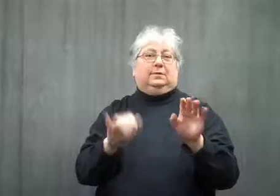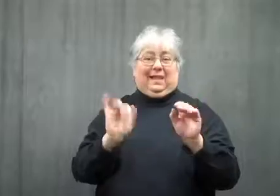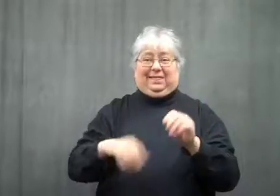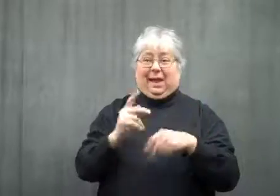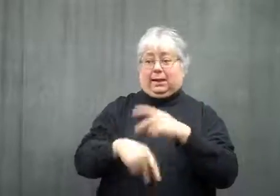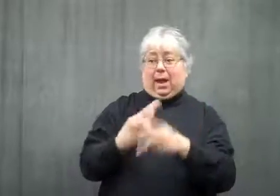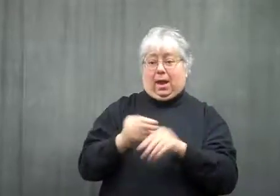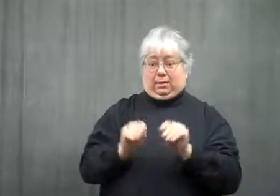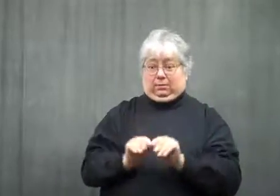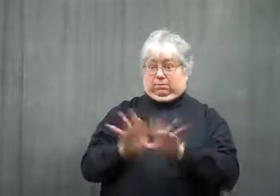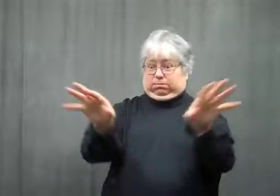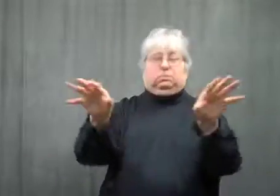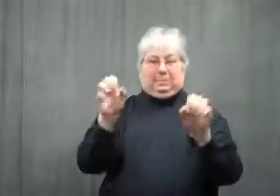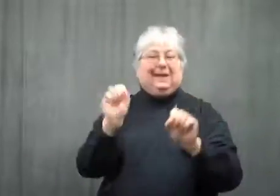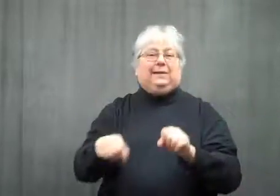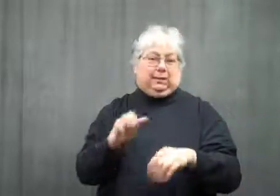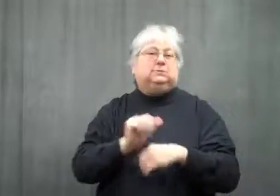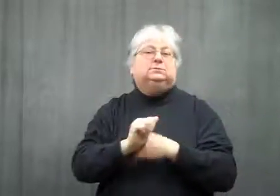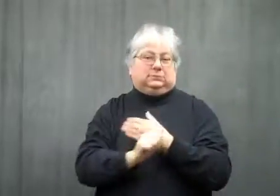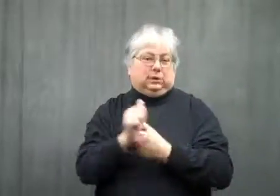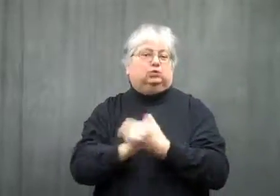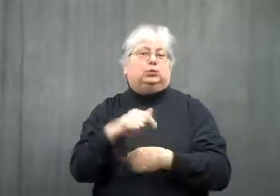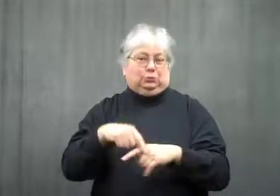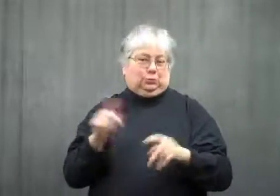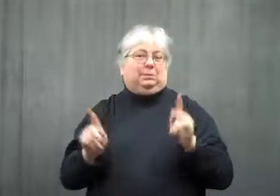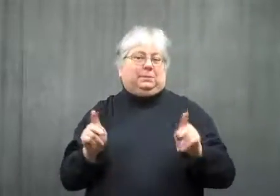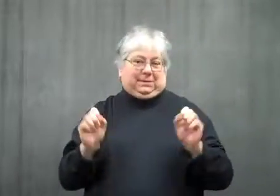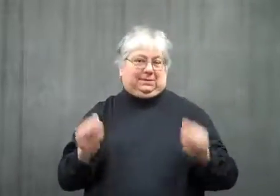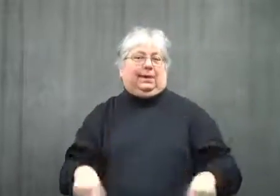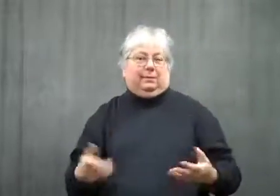That type of radiation can be dangerous to people.